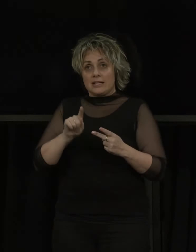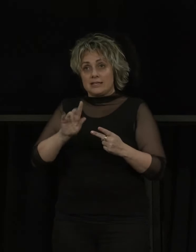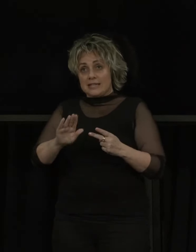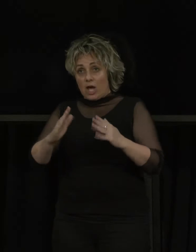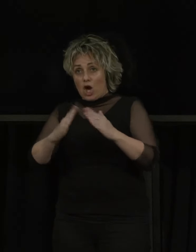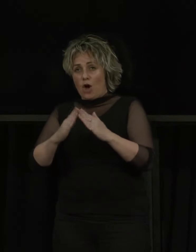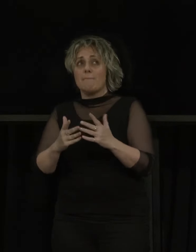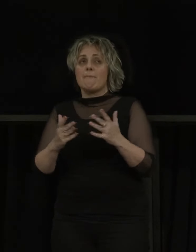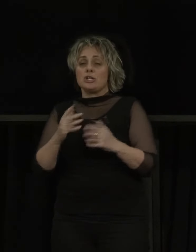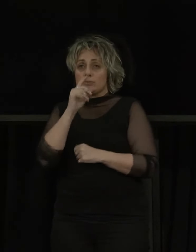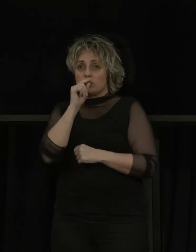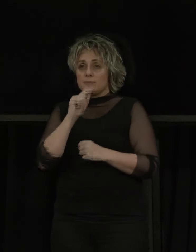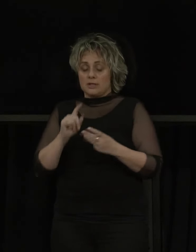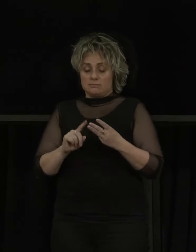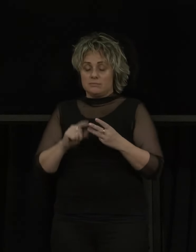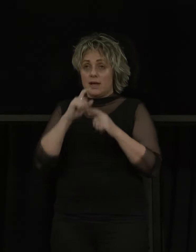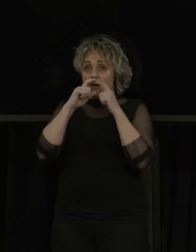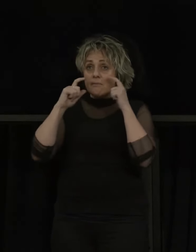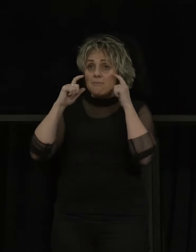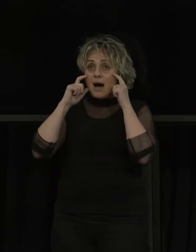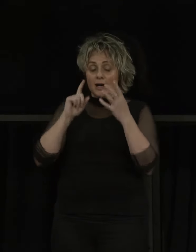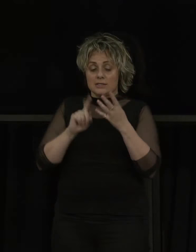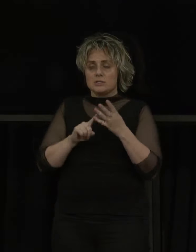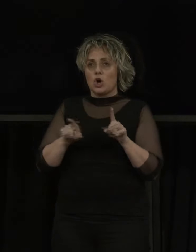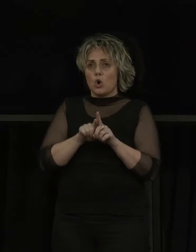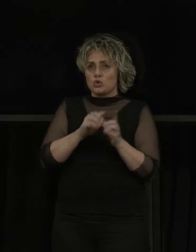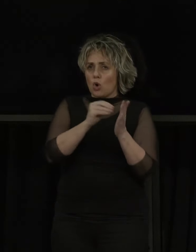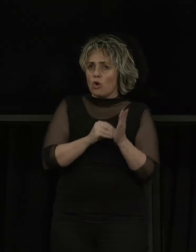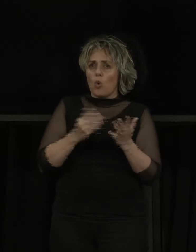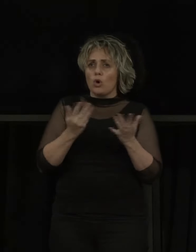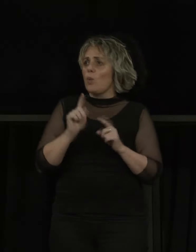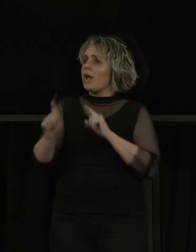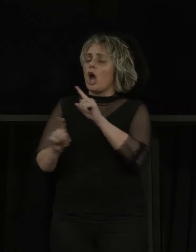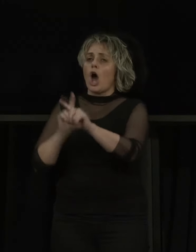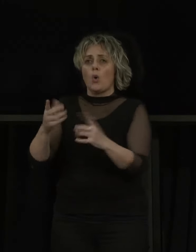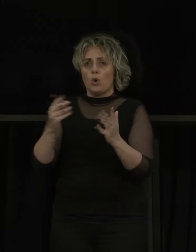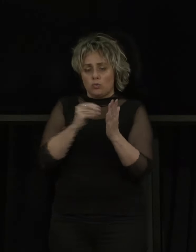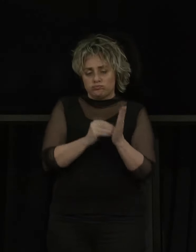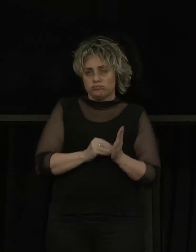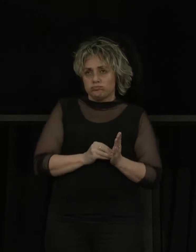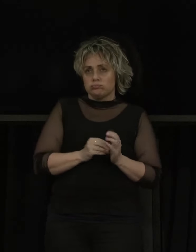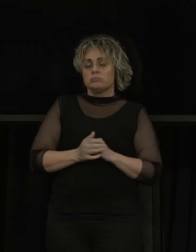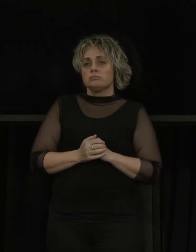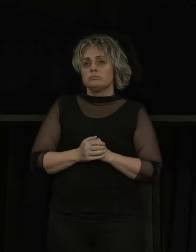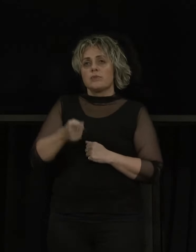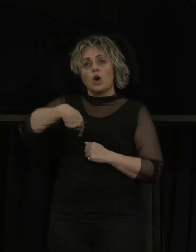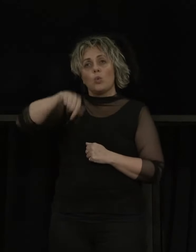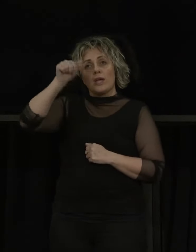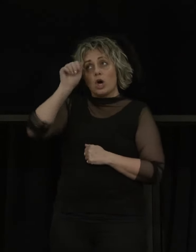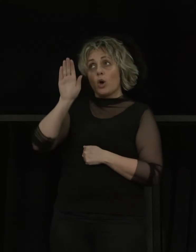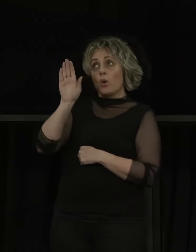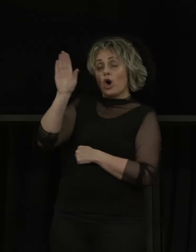COVID 19 and have got us to a we are today. That includes getting tested, staying home as much as possible, wearing face